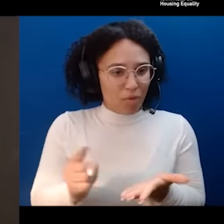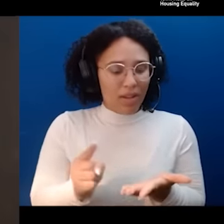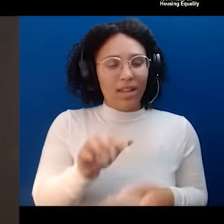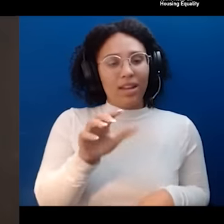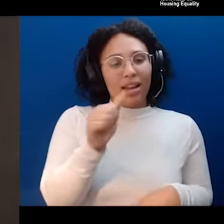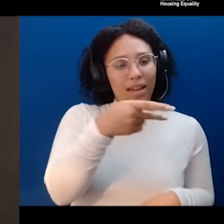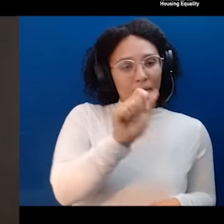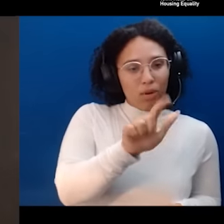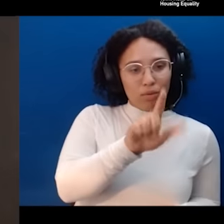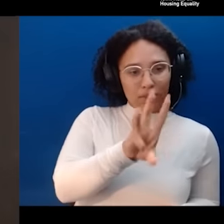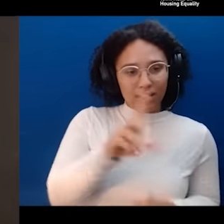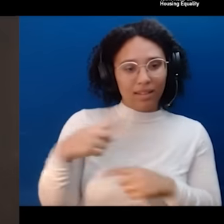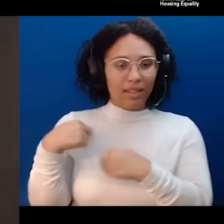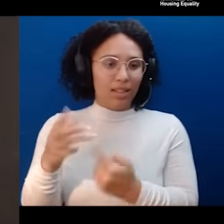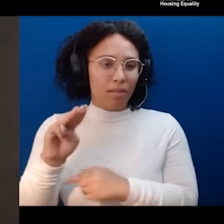Learn more at thirteen.org/closetohome.